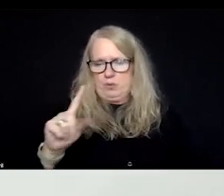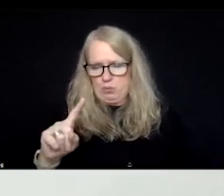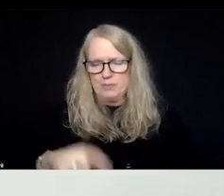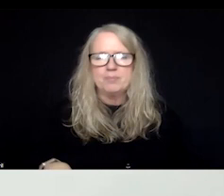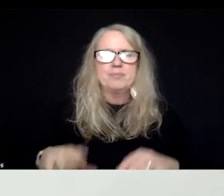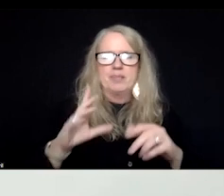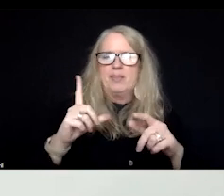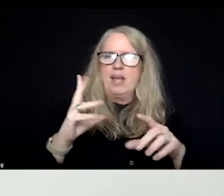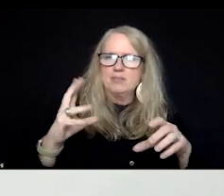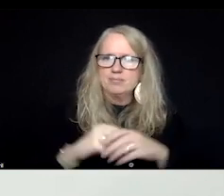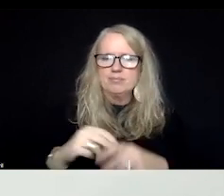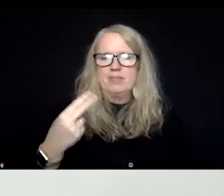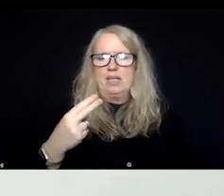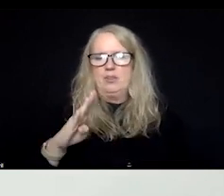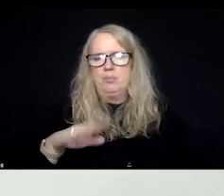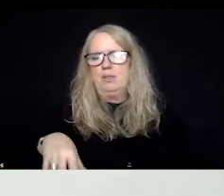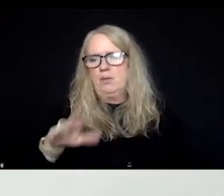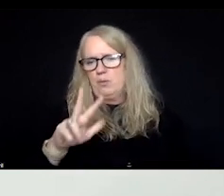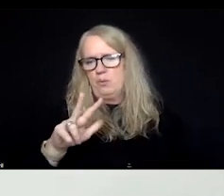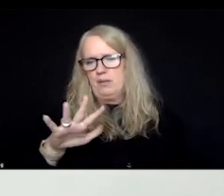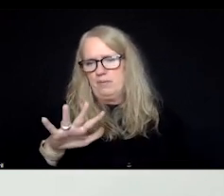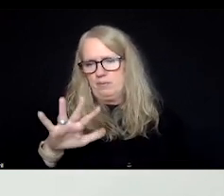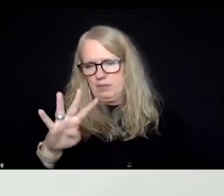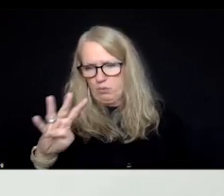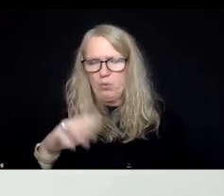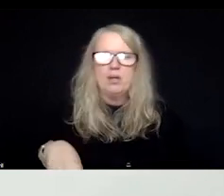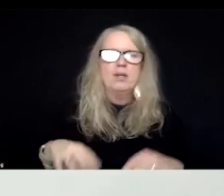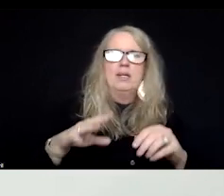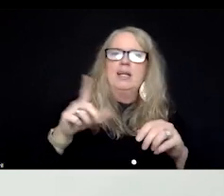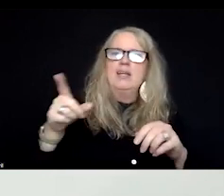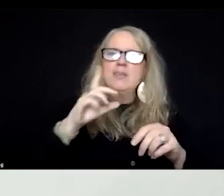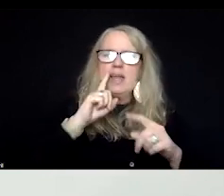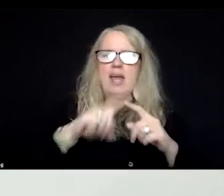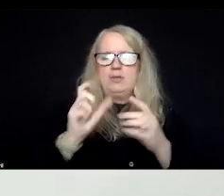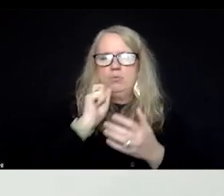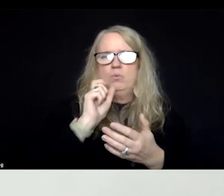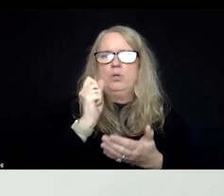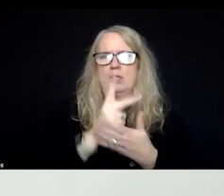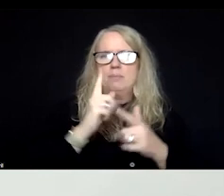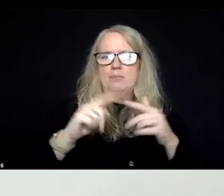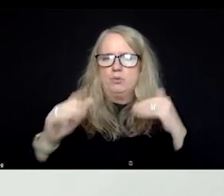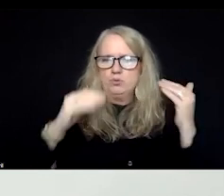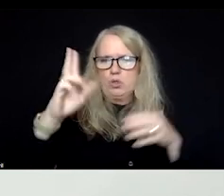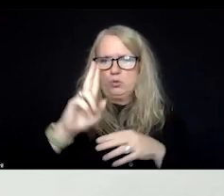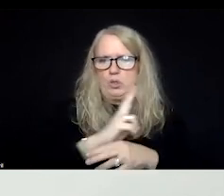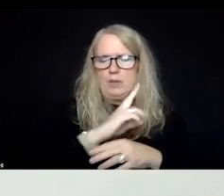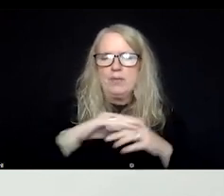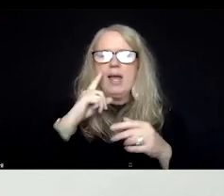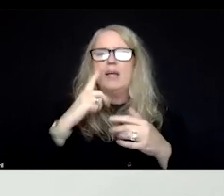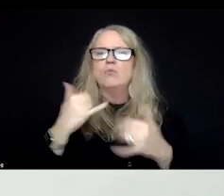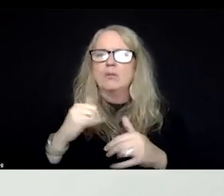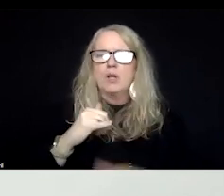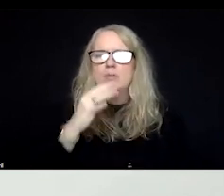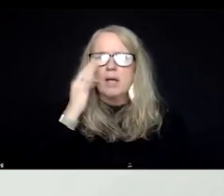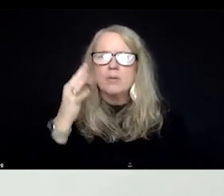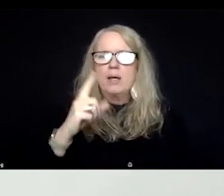INTO 354, WHICH IS FOR ADULTS USING RECREATIONAL MARIJUANA WHICH